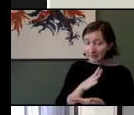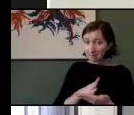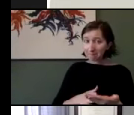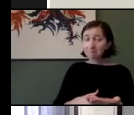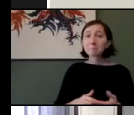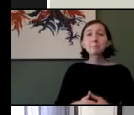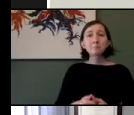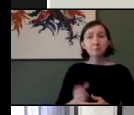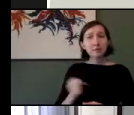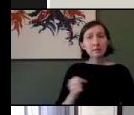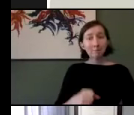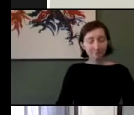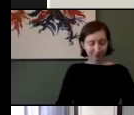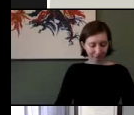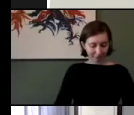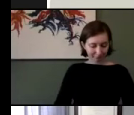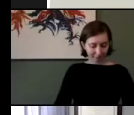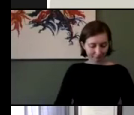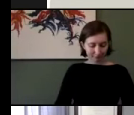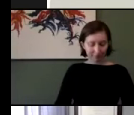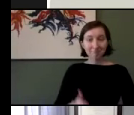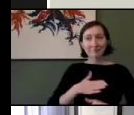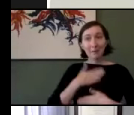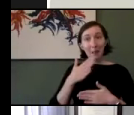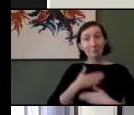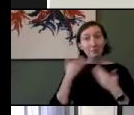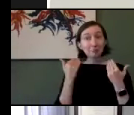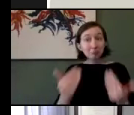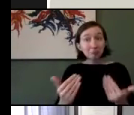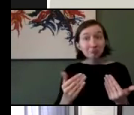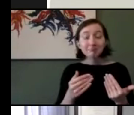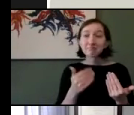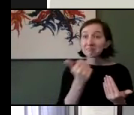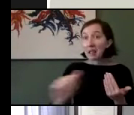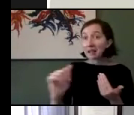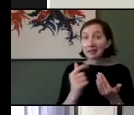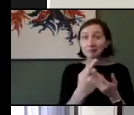We're happy to answer questions that you have.